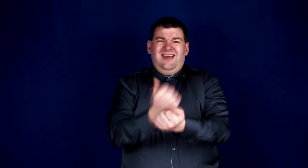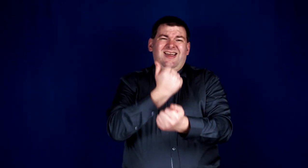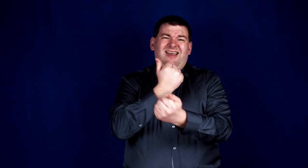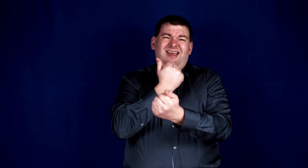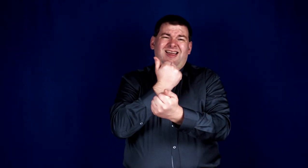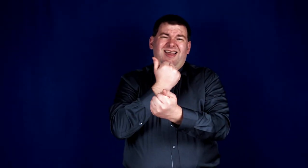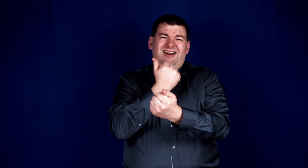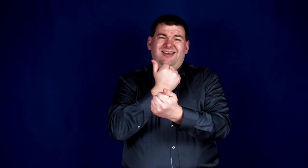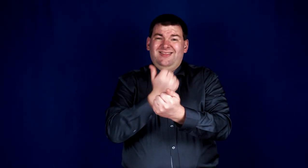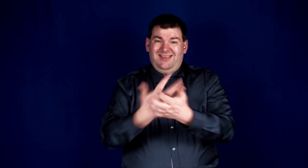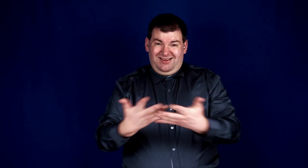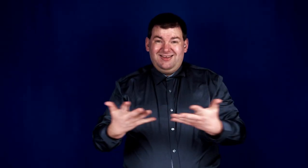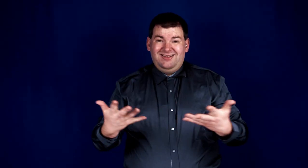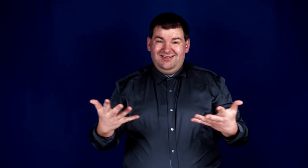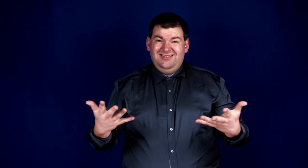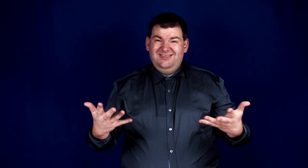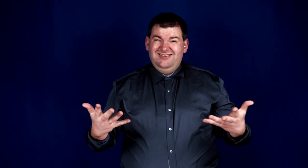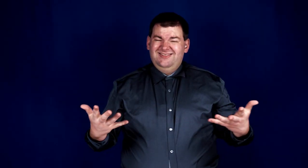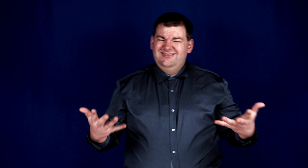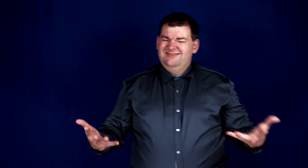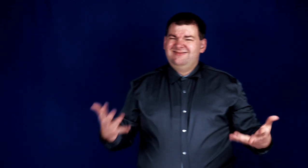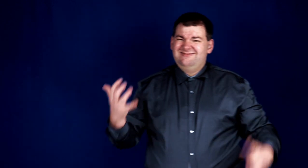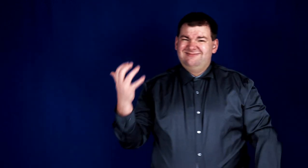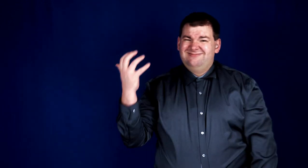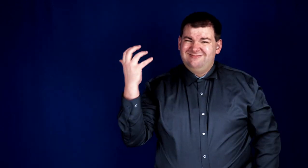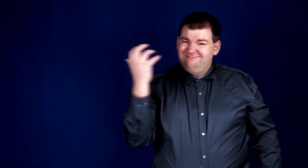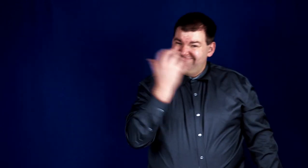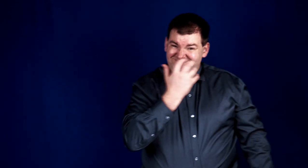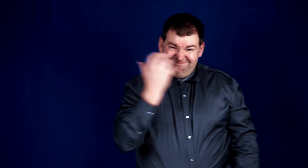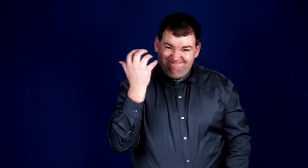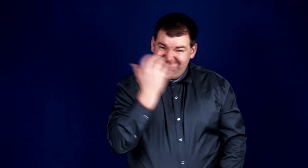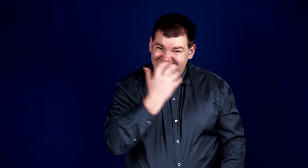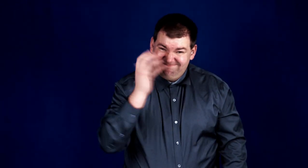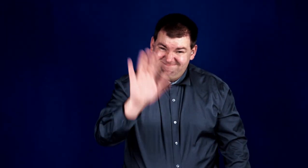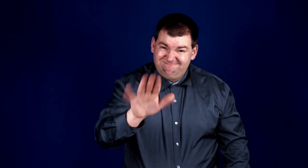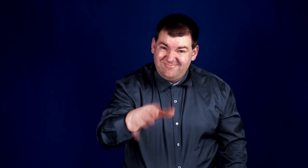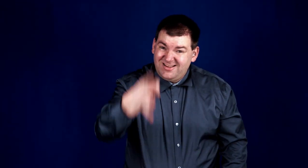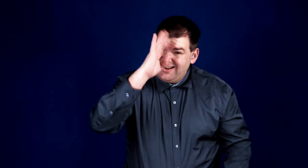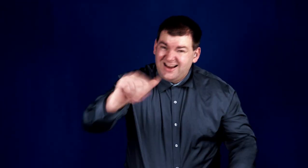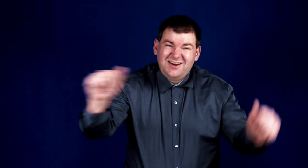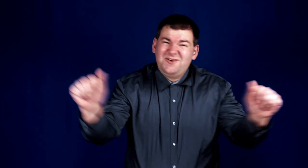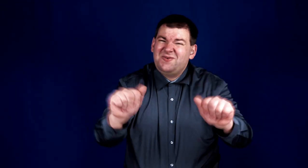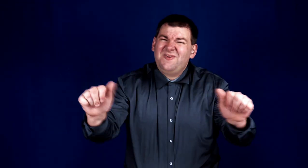anything. Oh, God can do